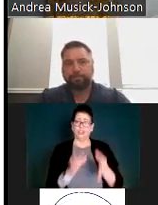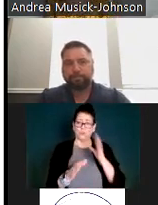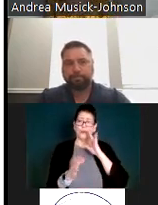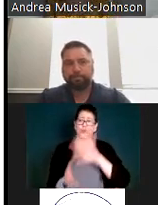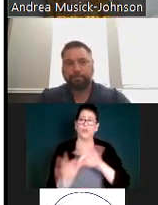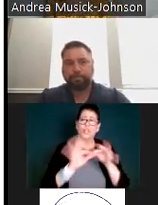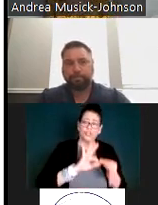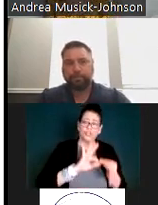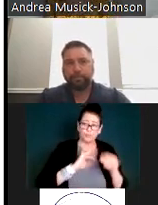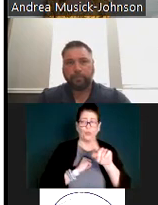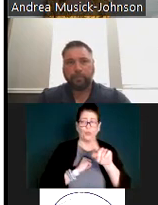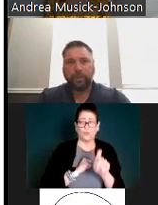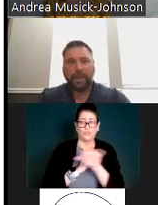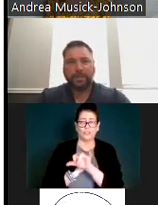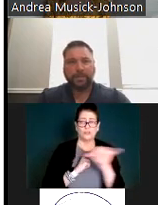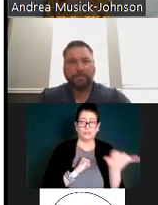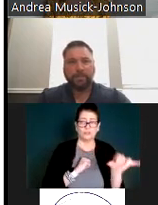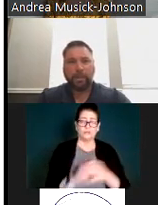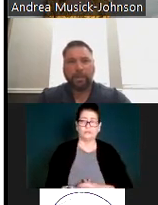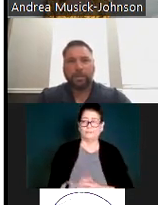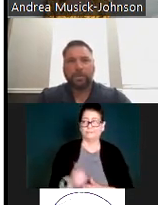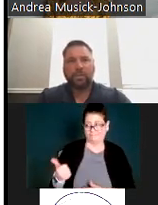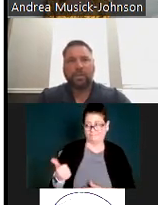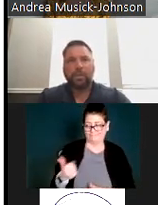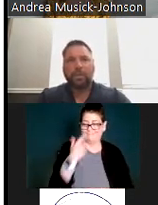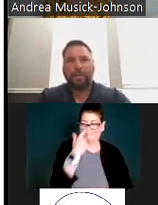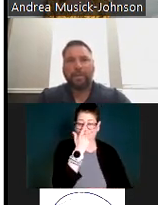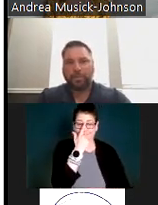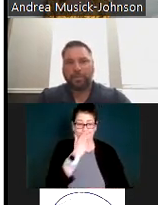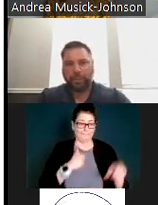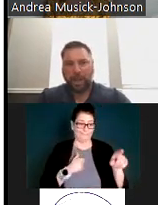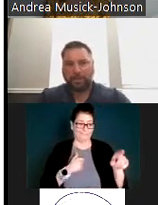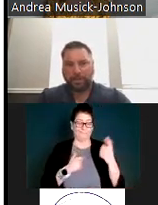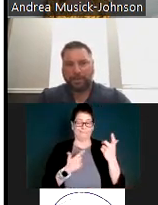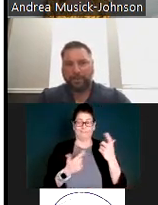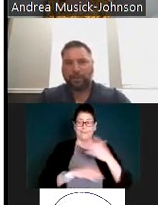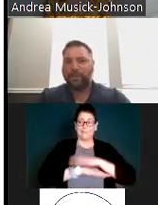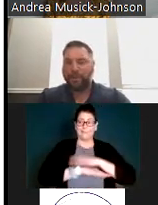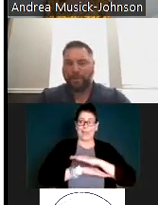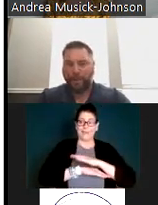(Robert) Excellent. So these are your mobile platform search options for offender information.